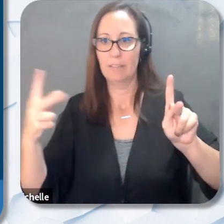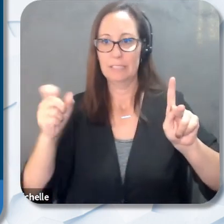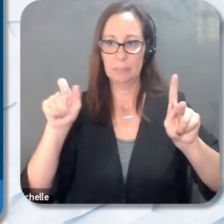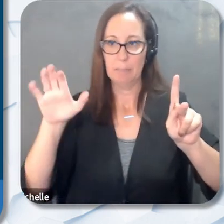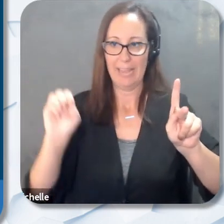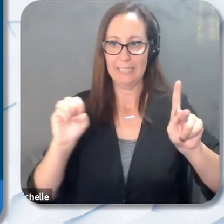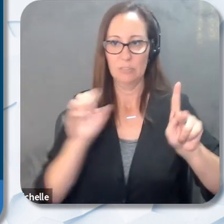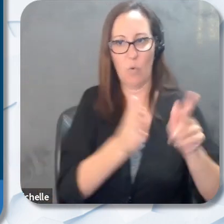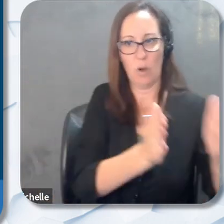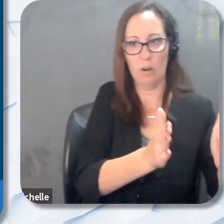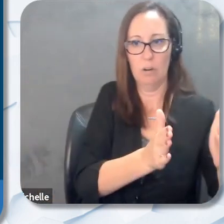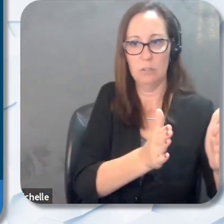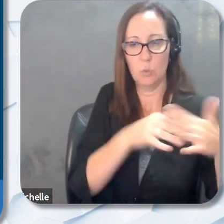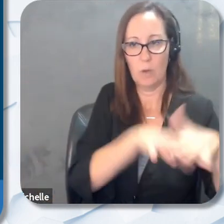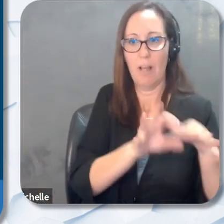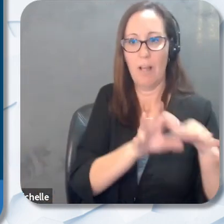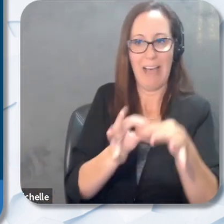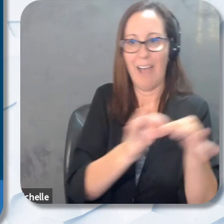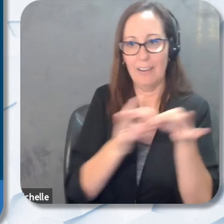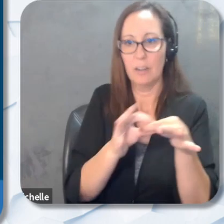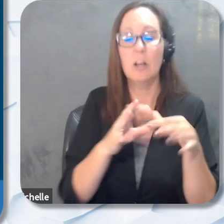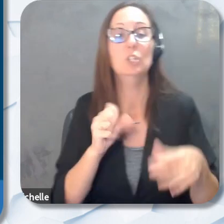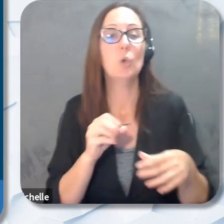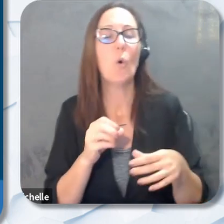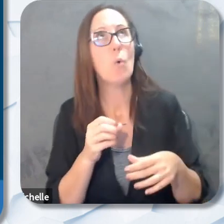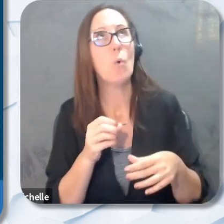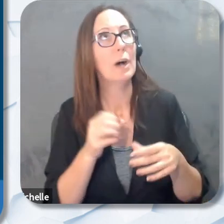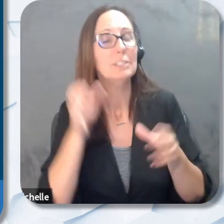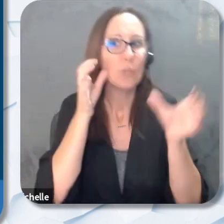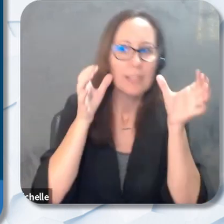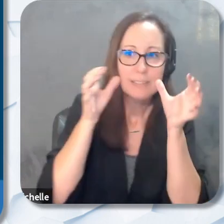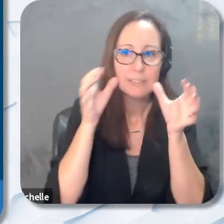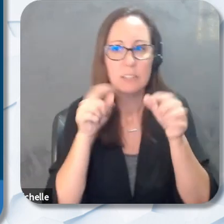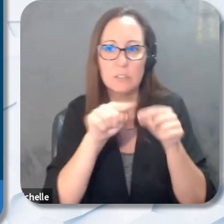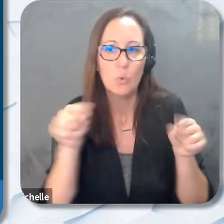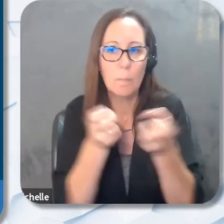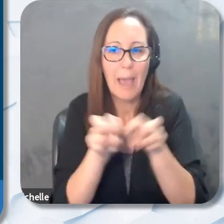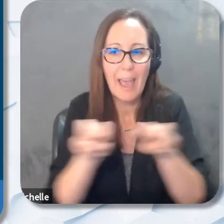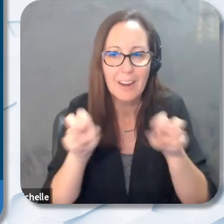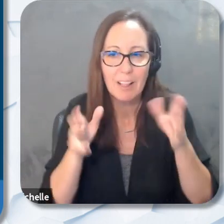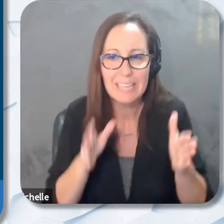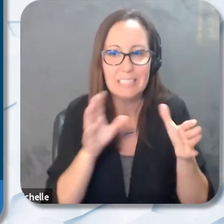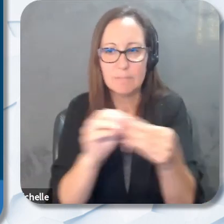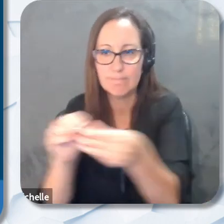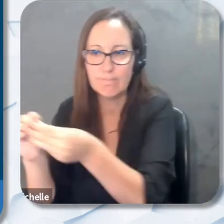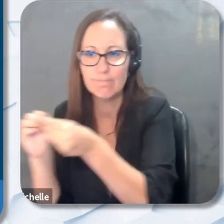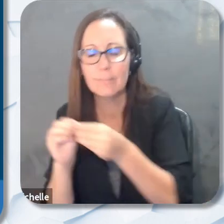So, as you listen just listen to how each one of these ladies are talking about that alignment